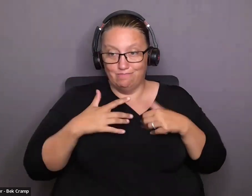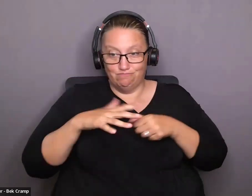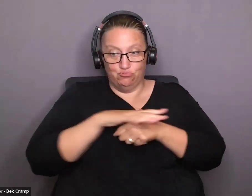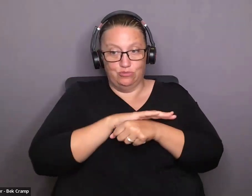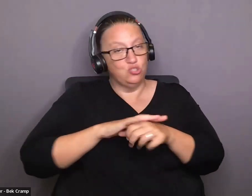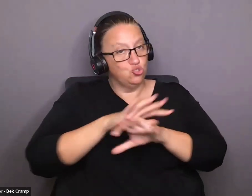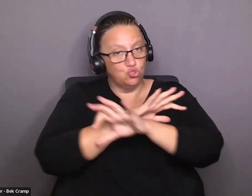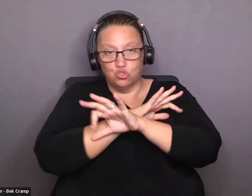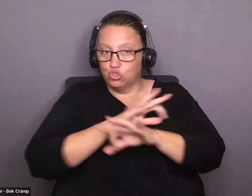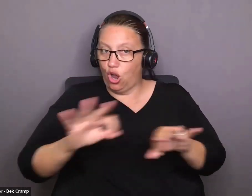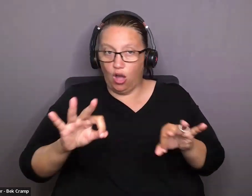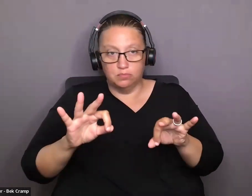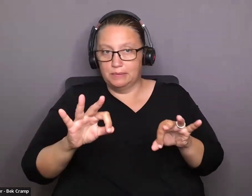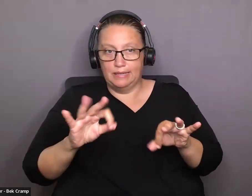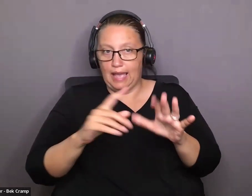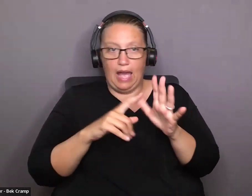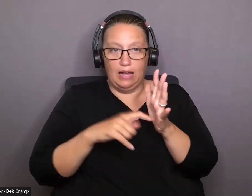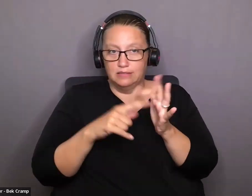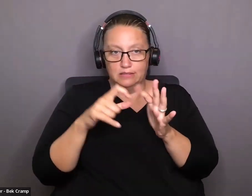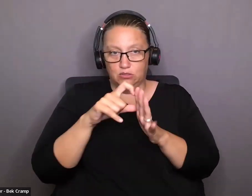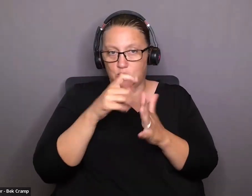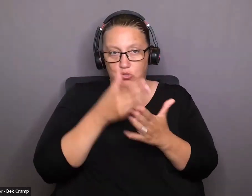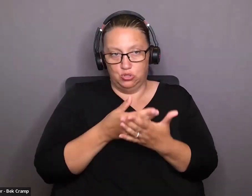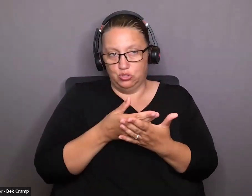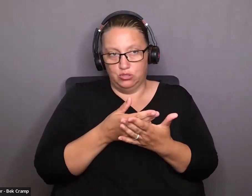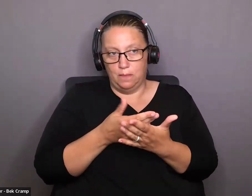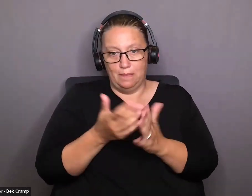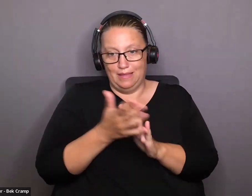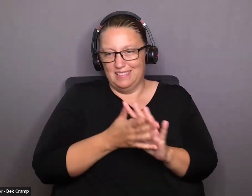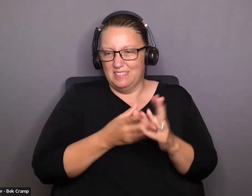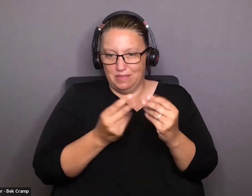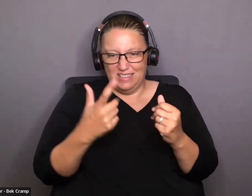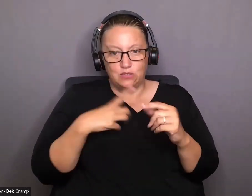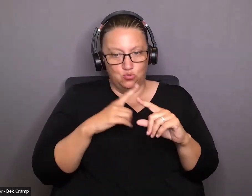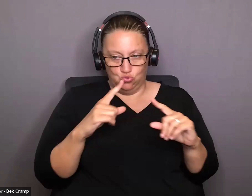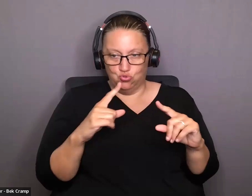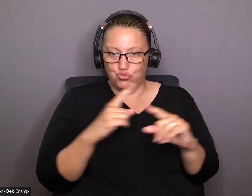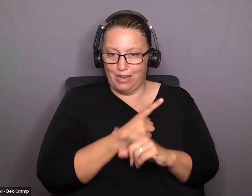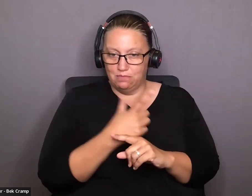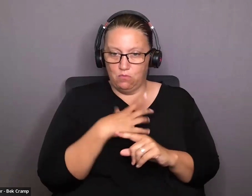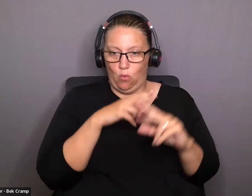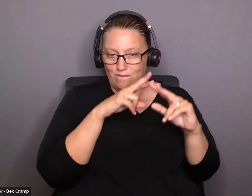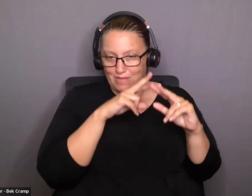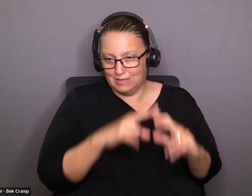not being acted upon so obviously something that needs to further investigation as well